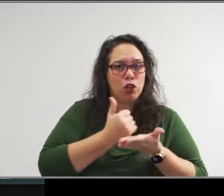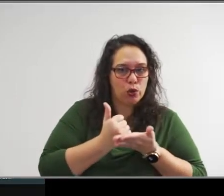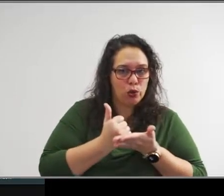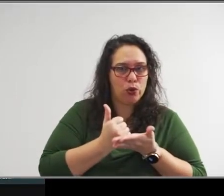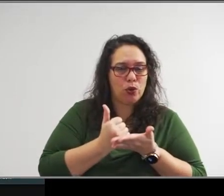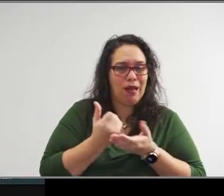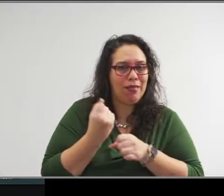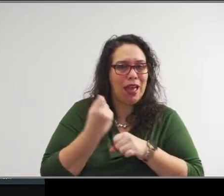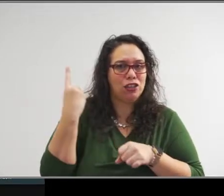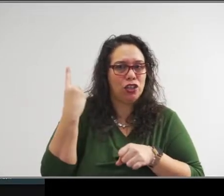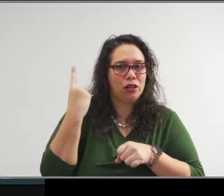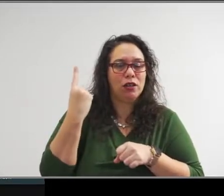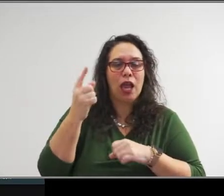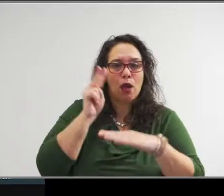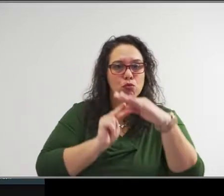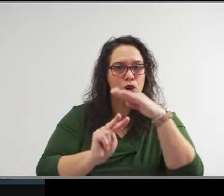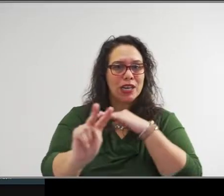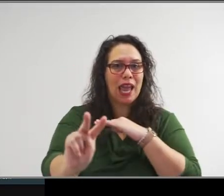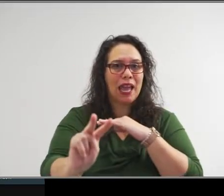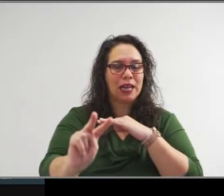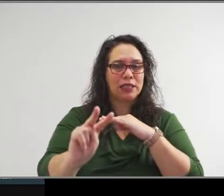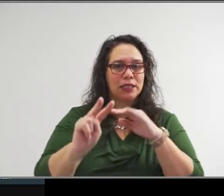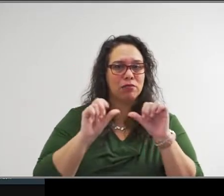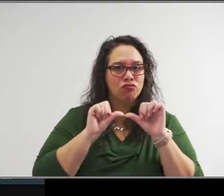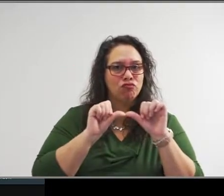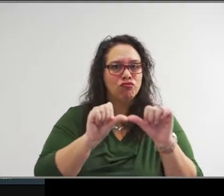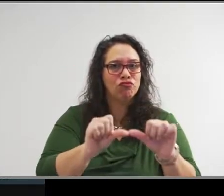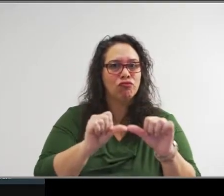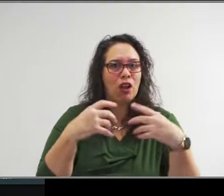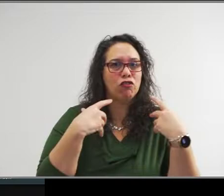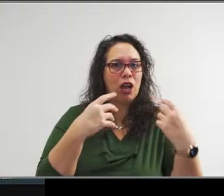and projects sustain recovery going into next year.